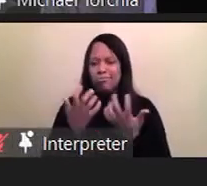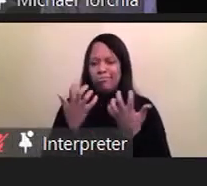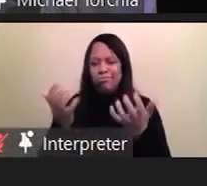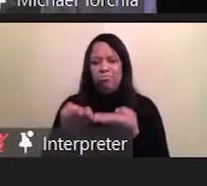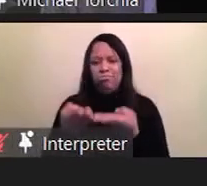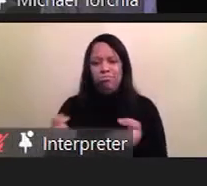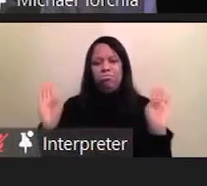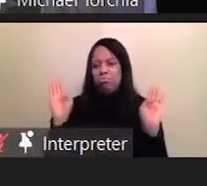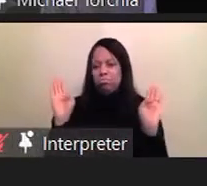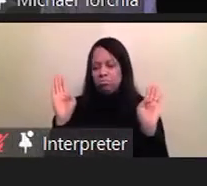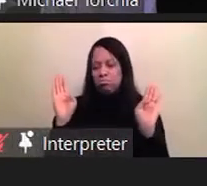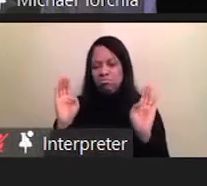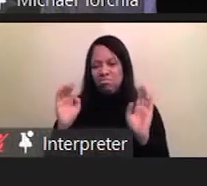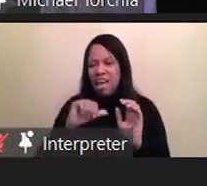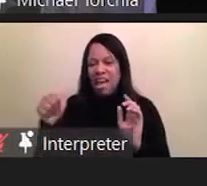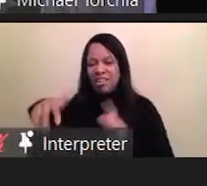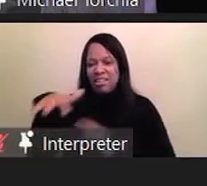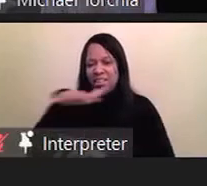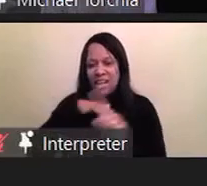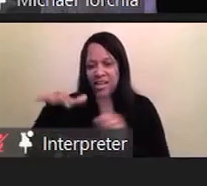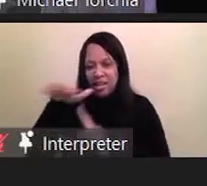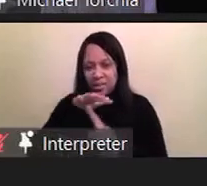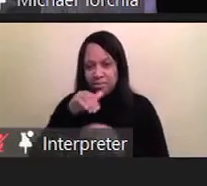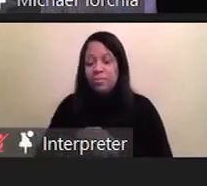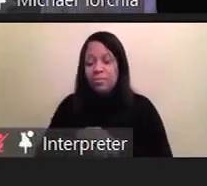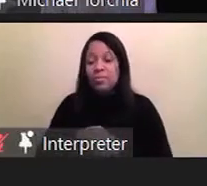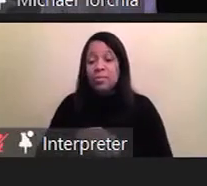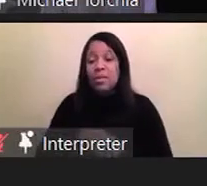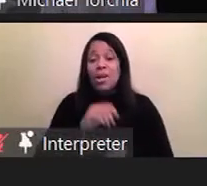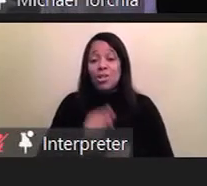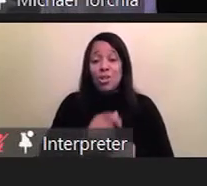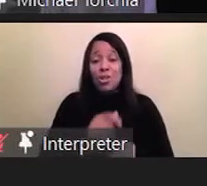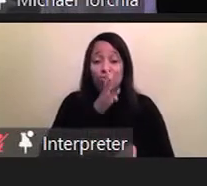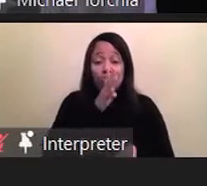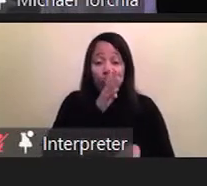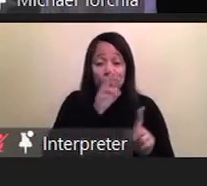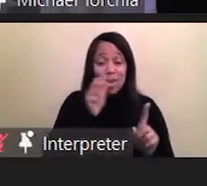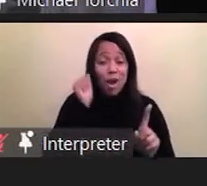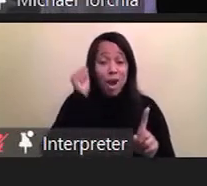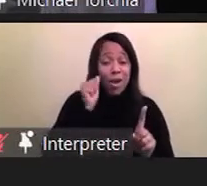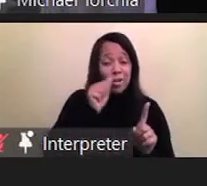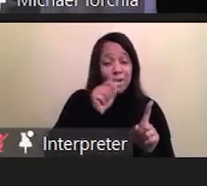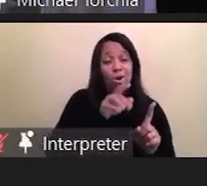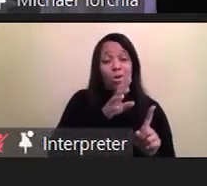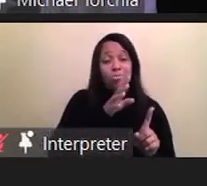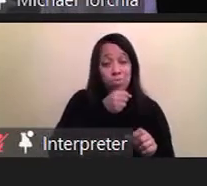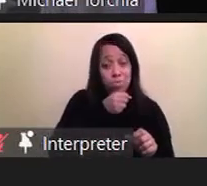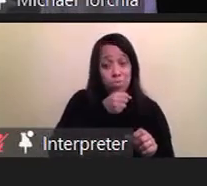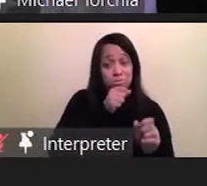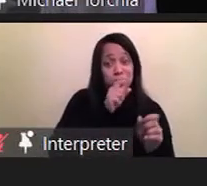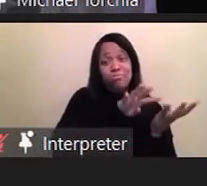And the speaker's audio is transmitted from a microphone to our certified captioner.